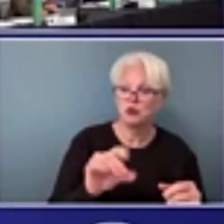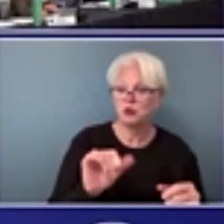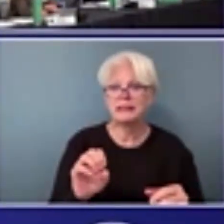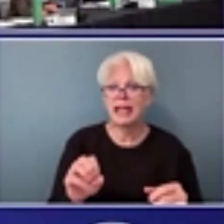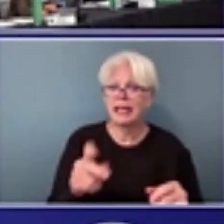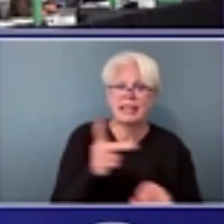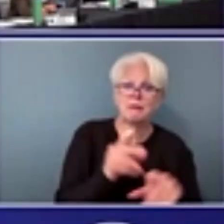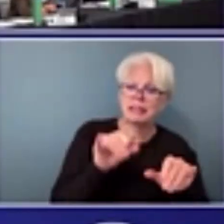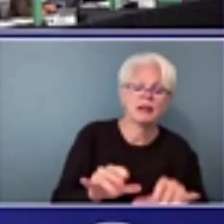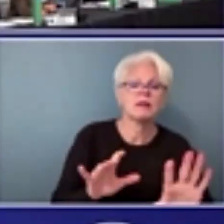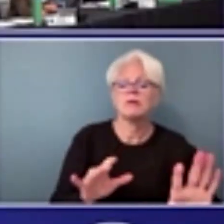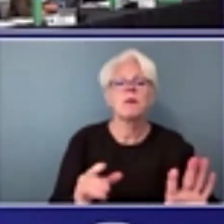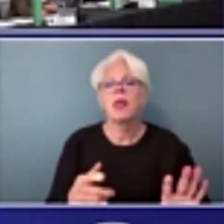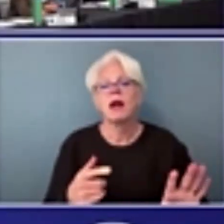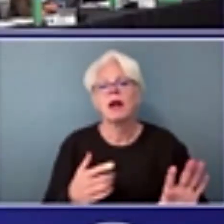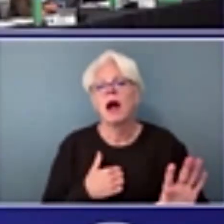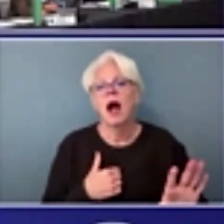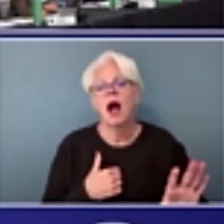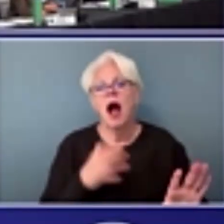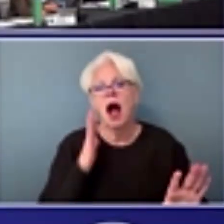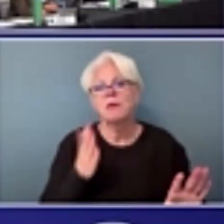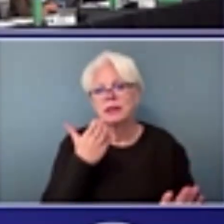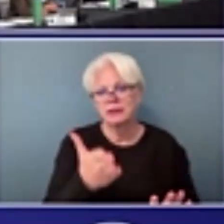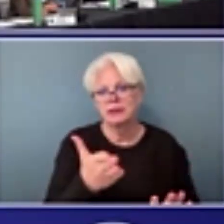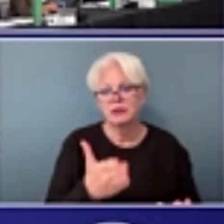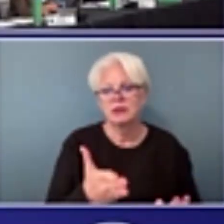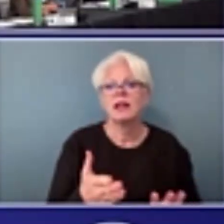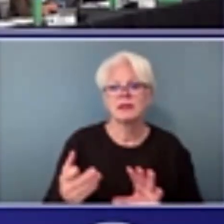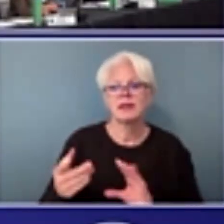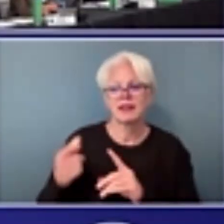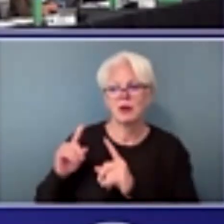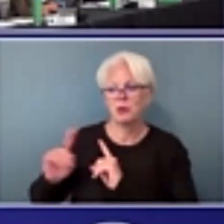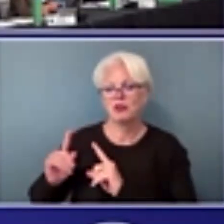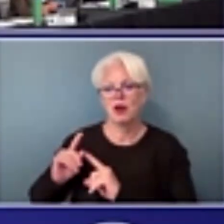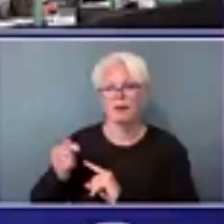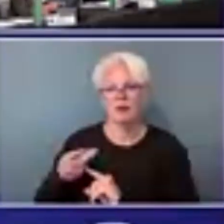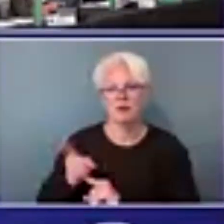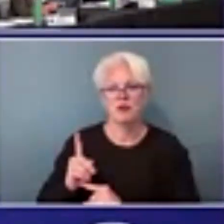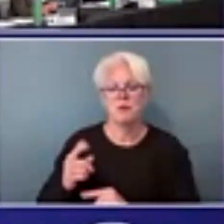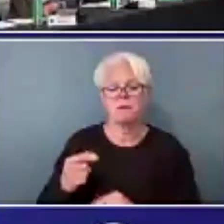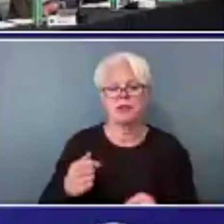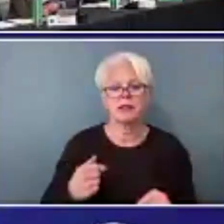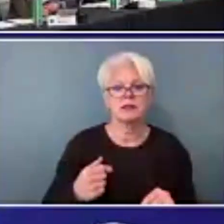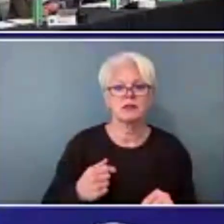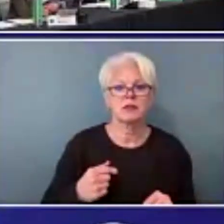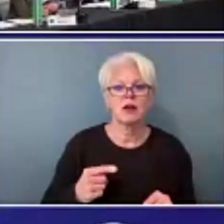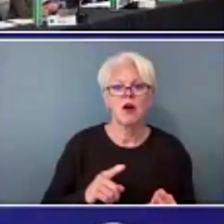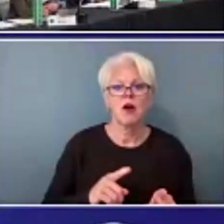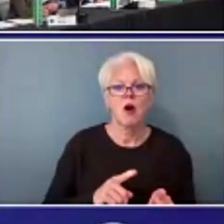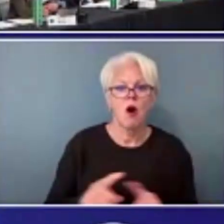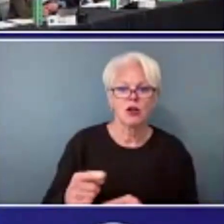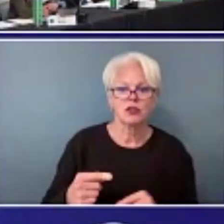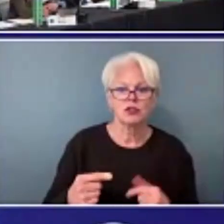I'm going to suggest that we take a couple minutes to chat. I also got an indication I might have given the wrong information on